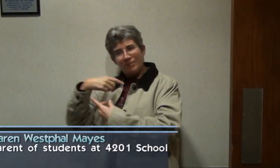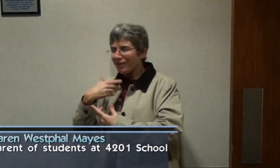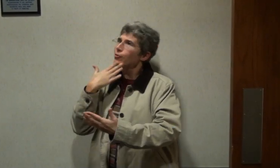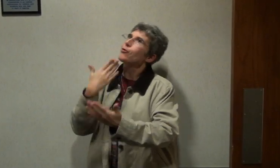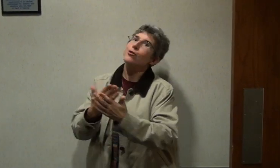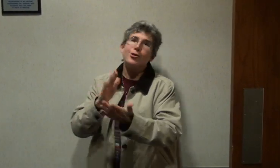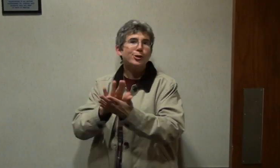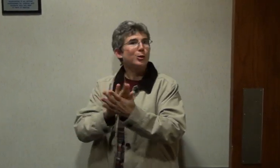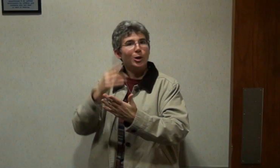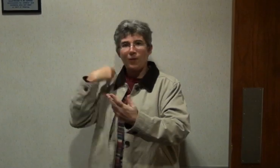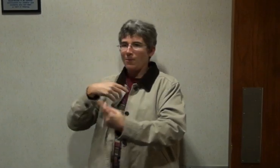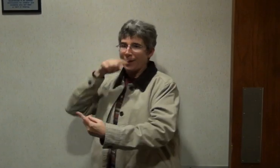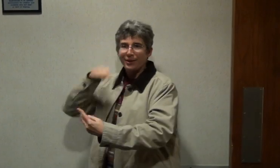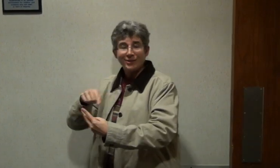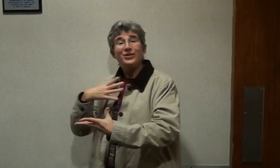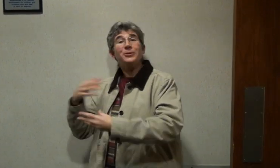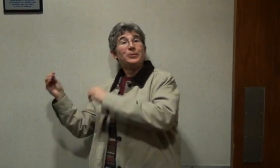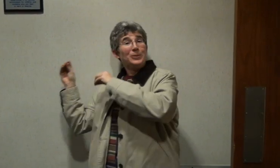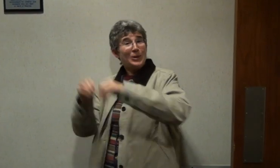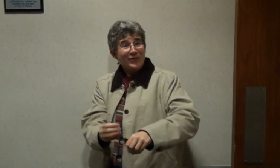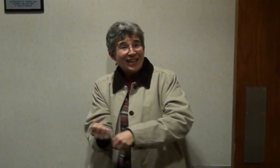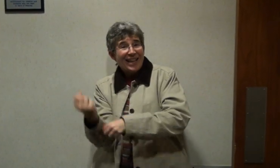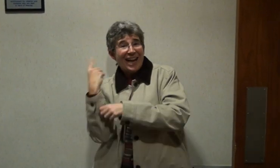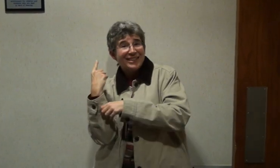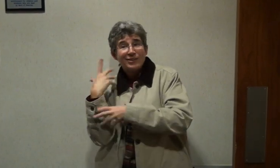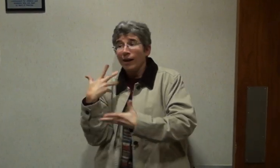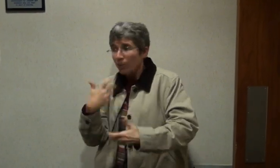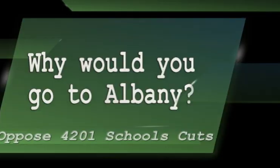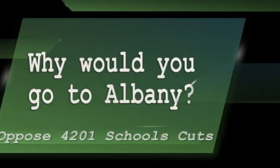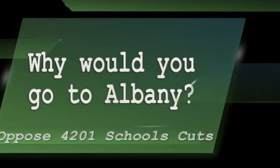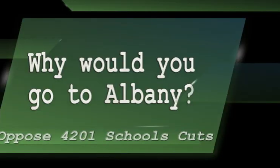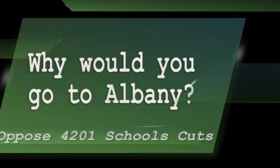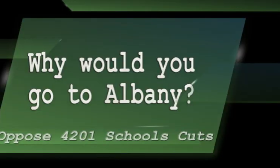The school was good for their children's education. This situation makes things awkward.